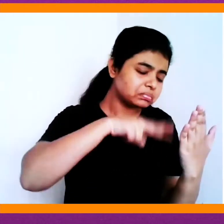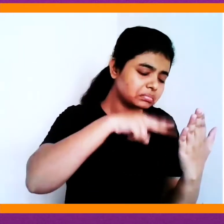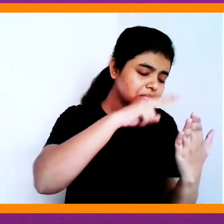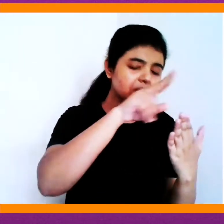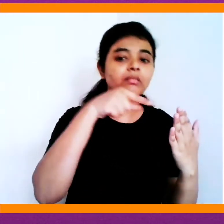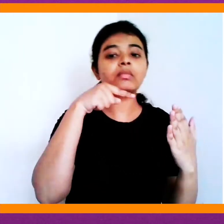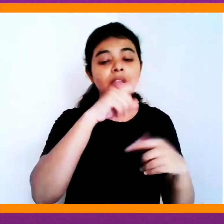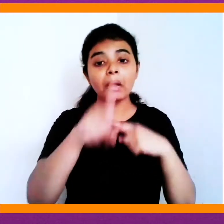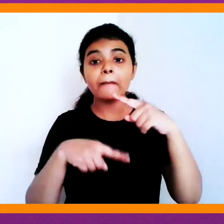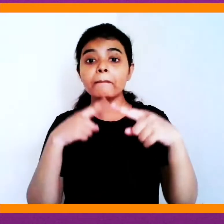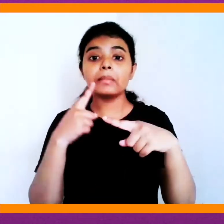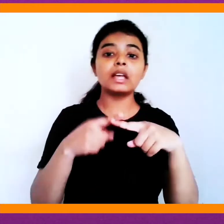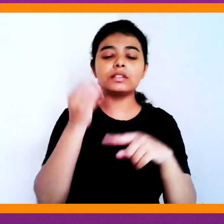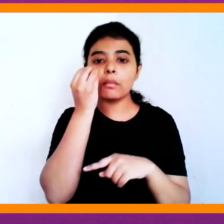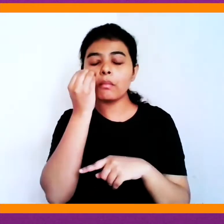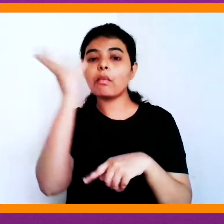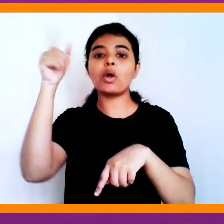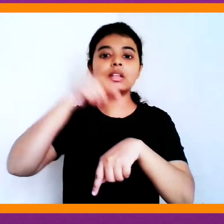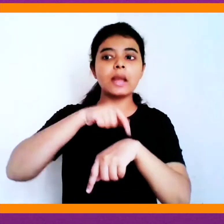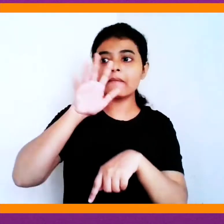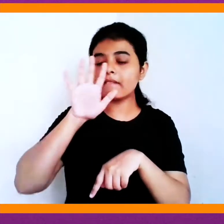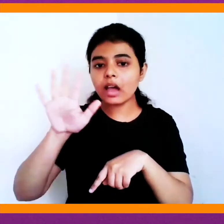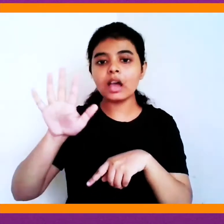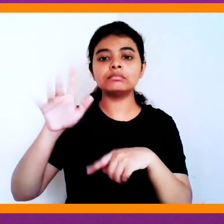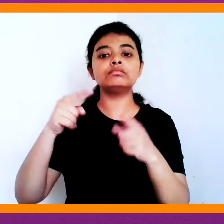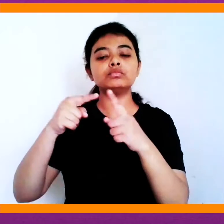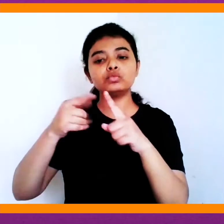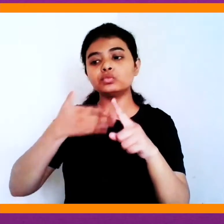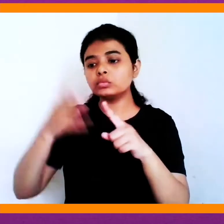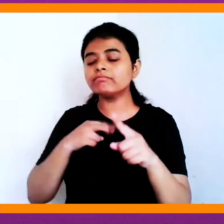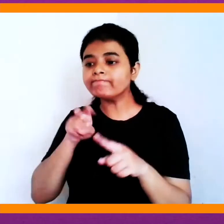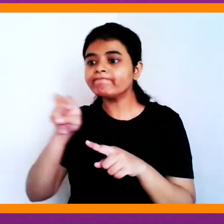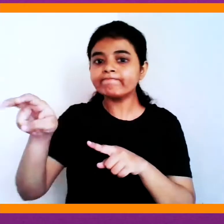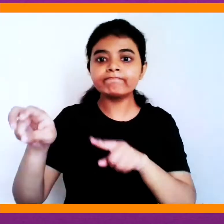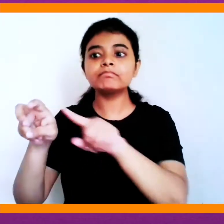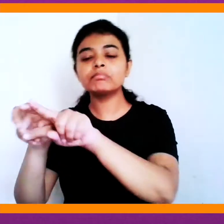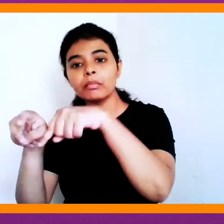sitting position you also end up having to get up at five o'clock in the morning to attend tuitions